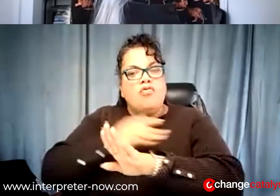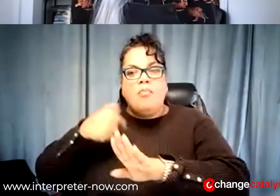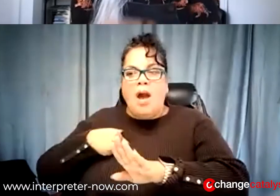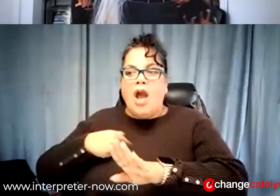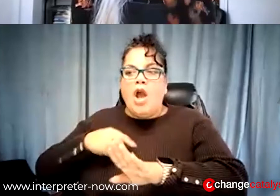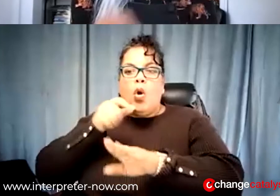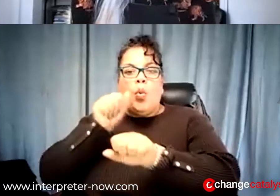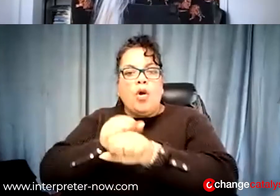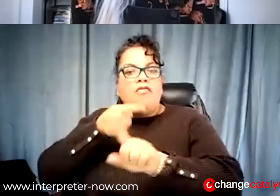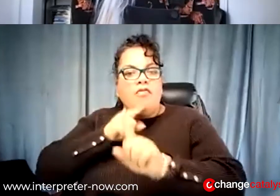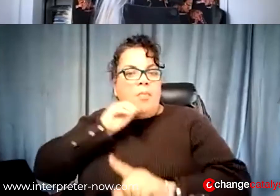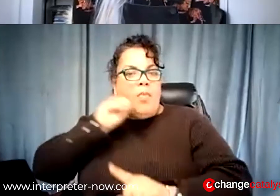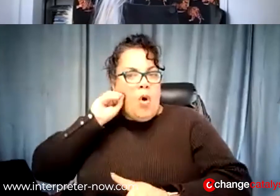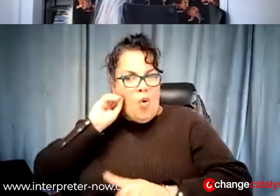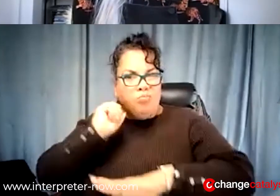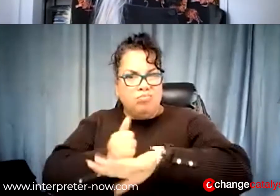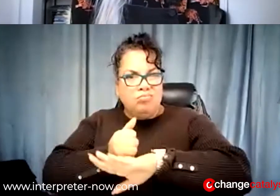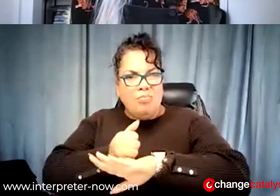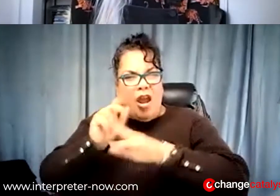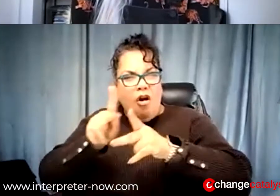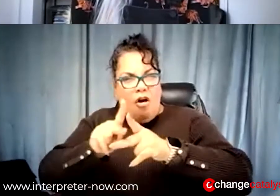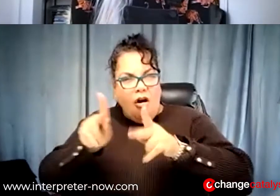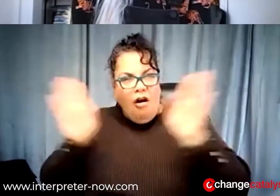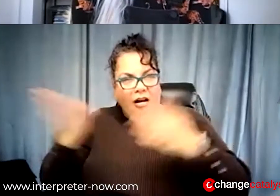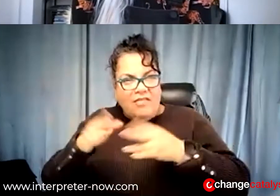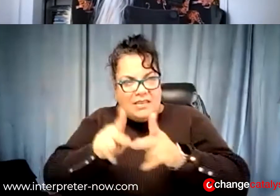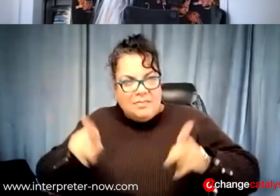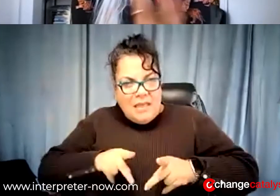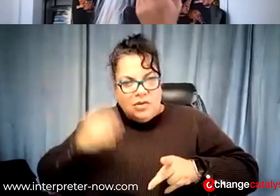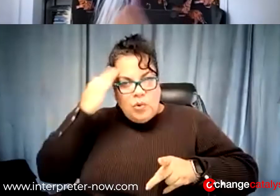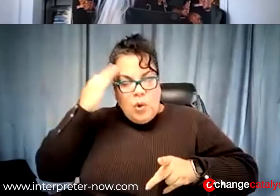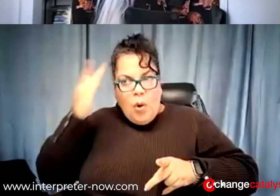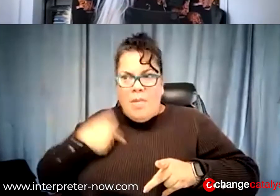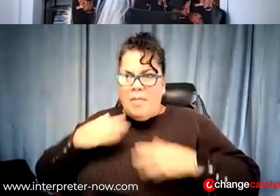from two other people having that conversation and helping each other out. Rebekah, do you have a favorite?